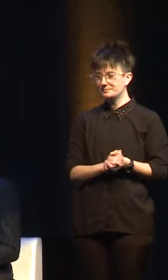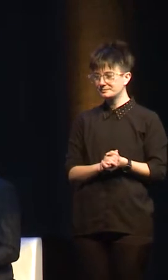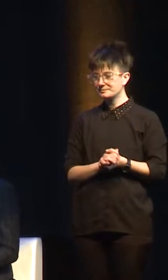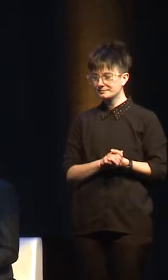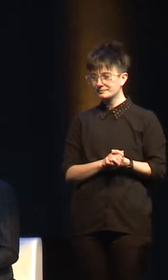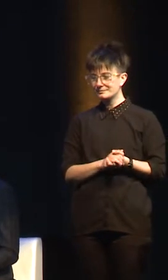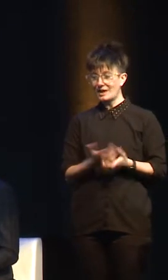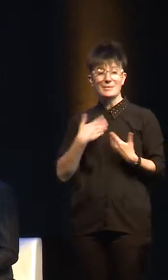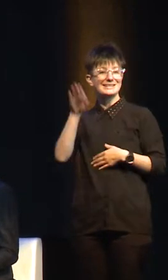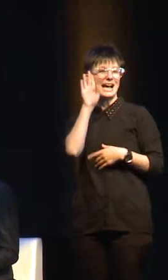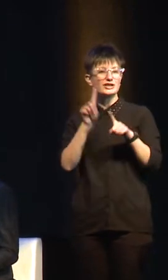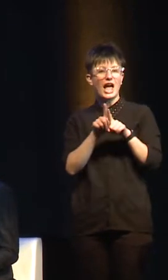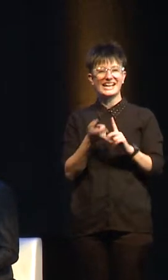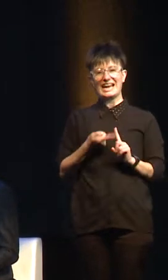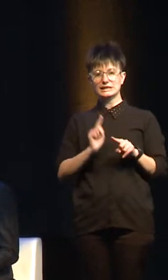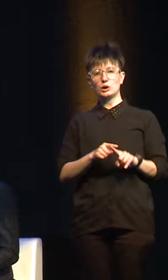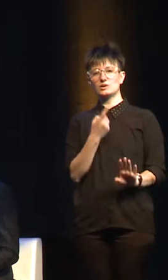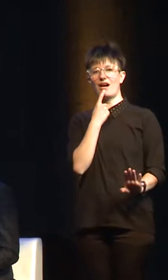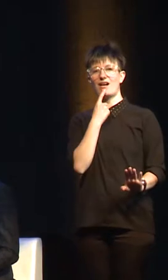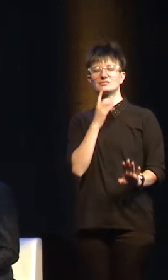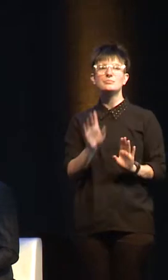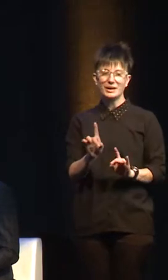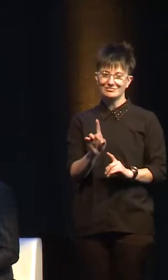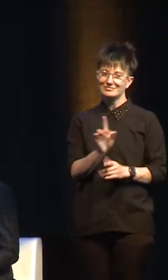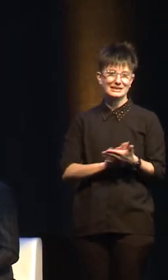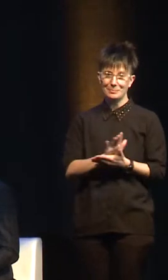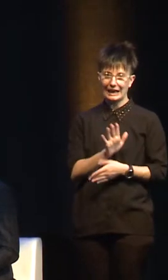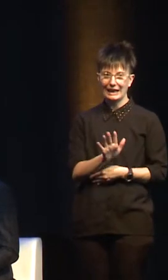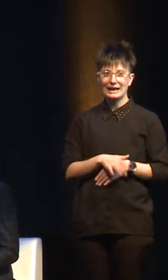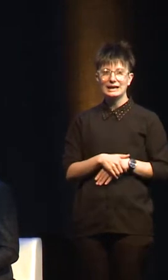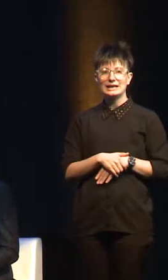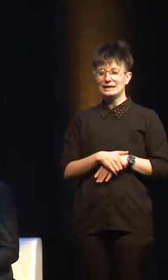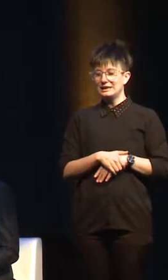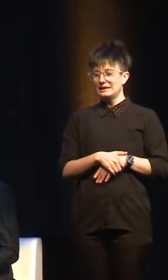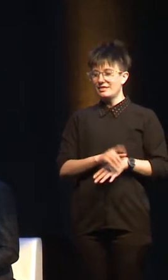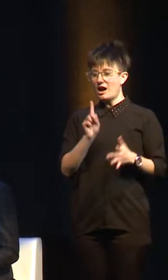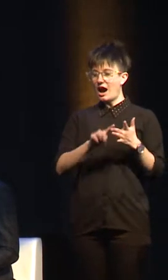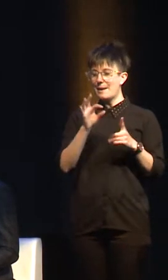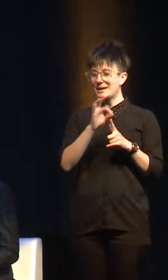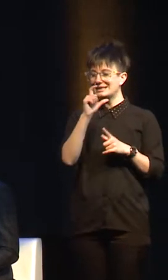sound like an excuse, and it's not intended to. The IPCC report talks about a window of